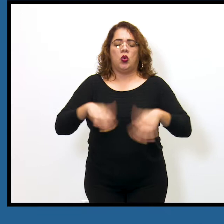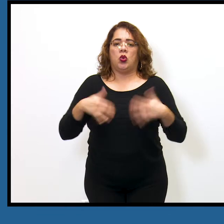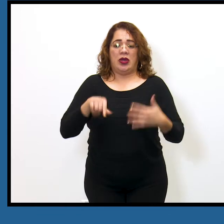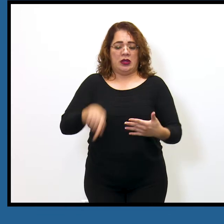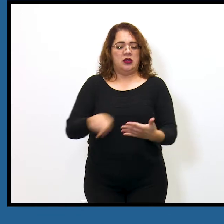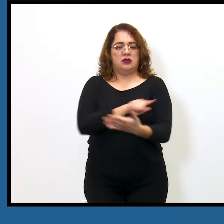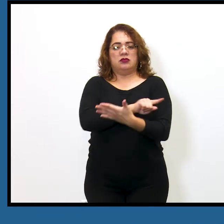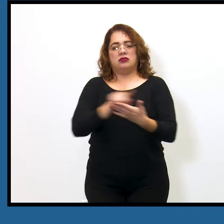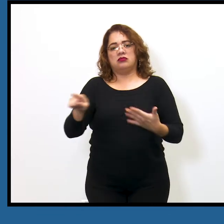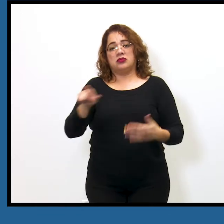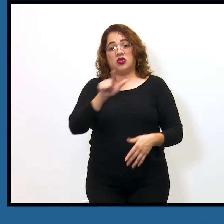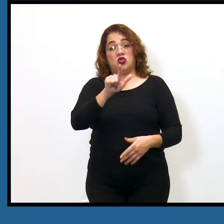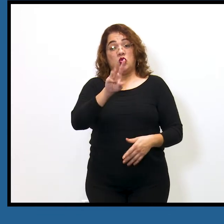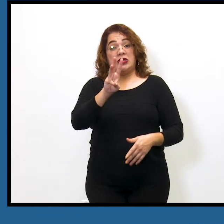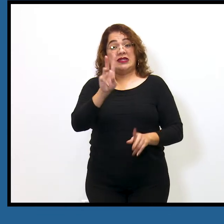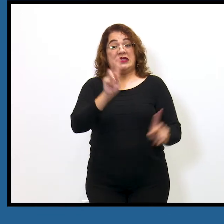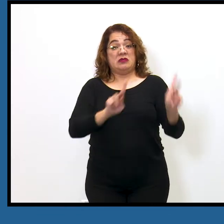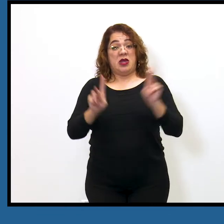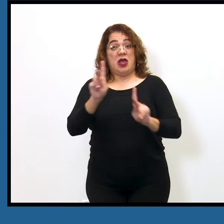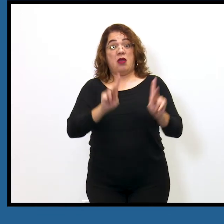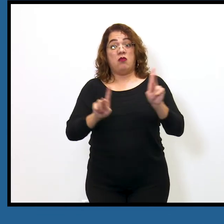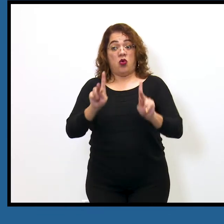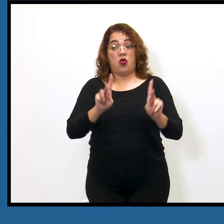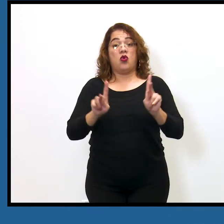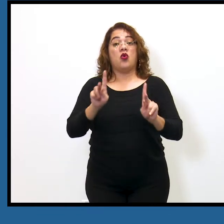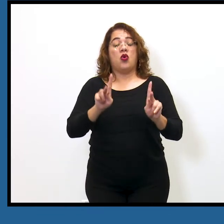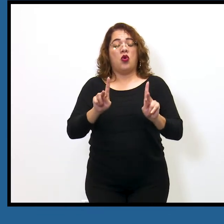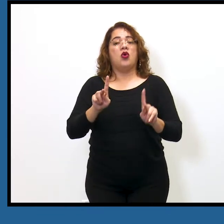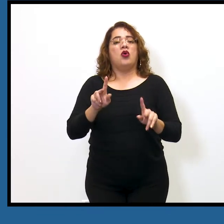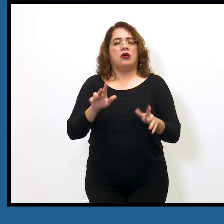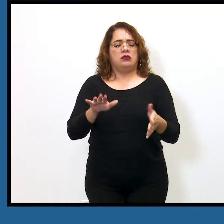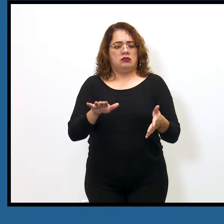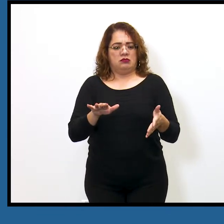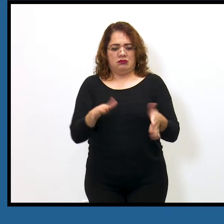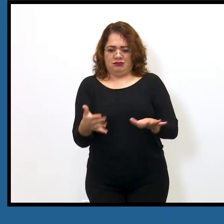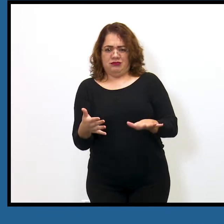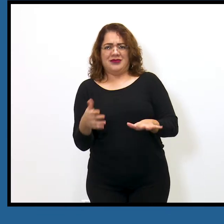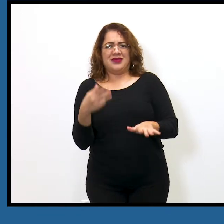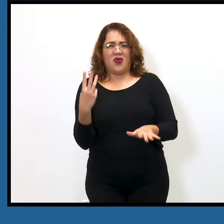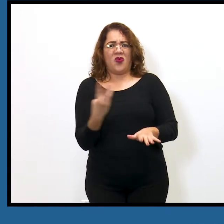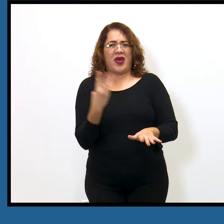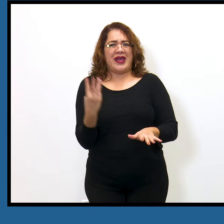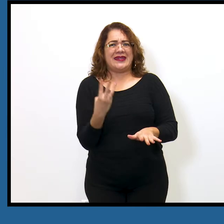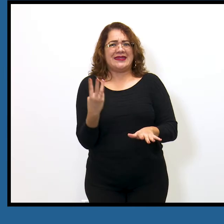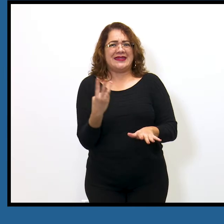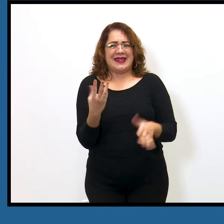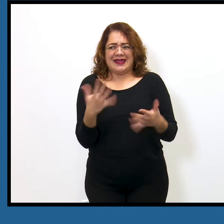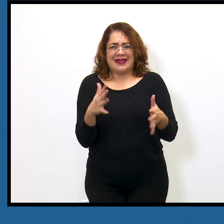lost 26 people already and it's only Wednesday and then our average you know around thanksgiving, we